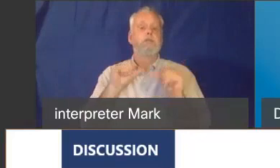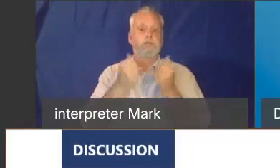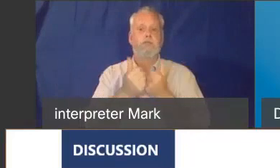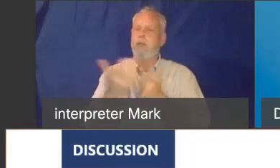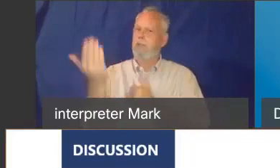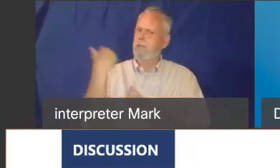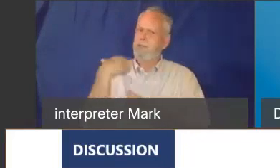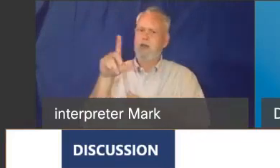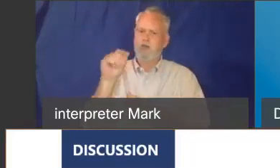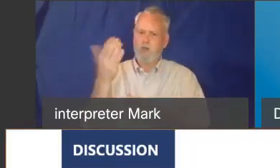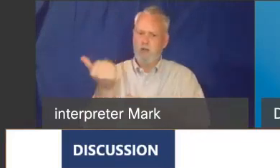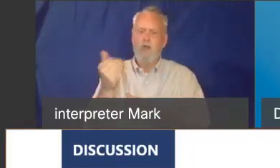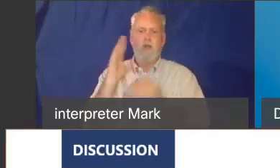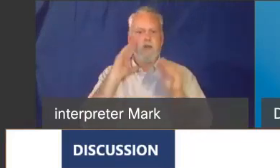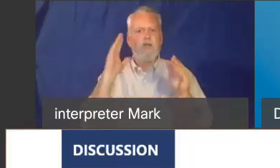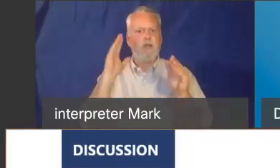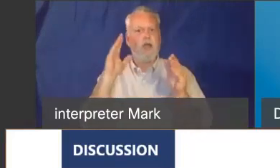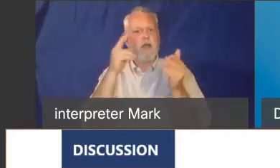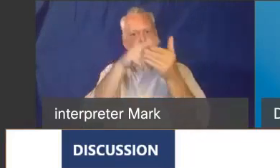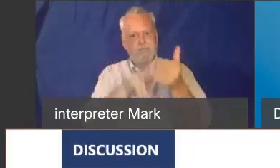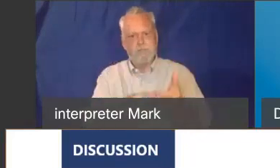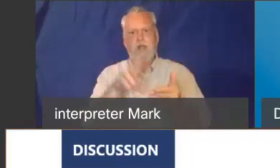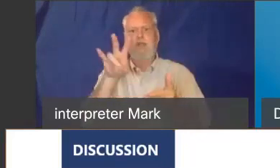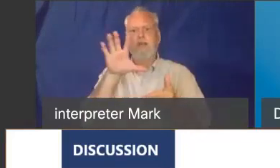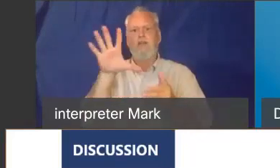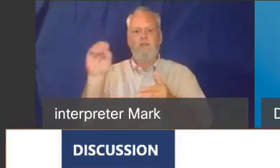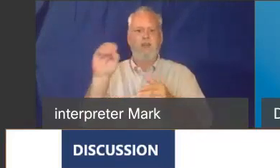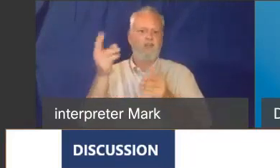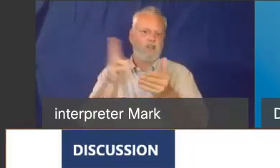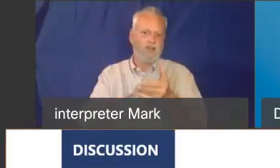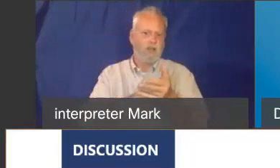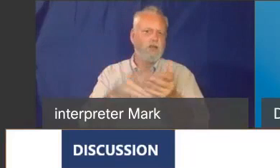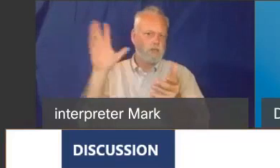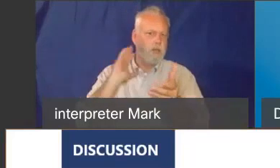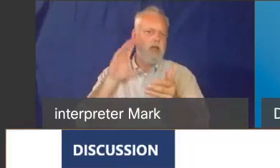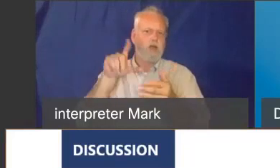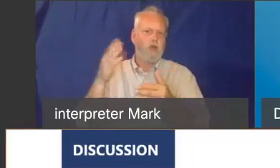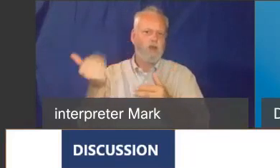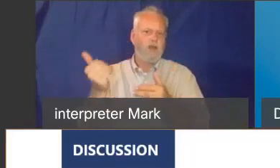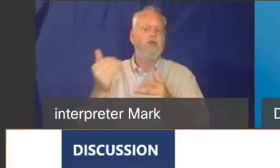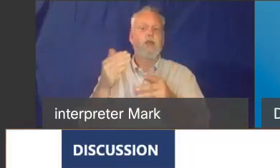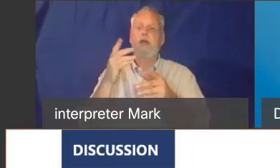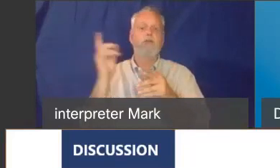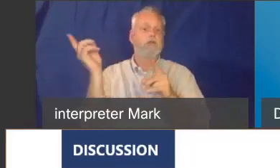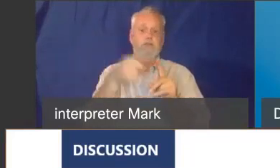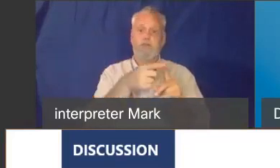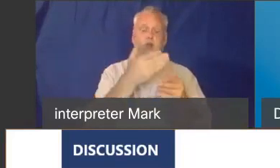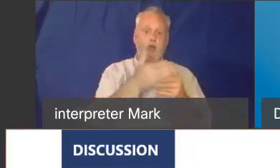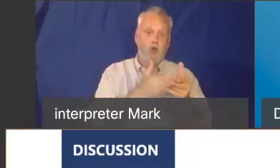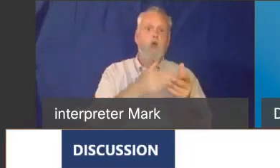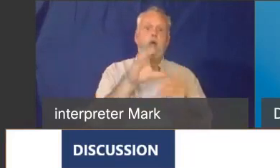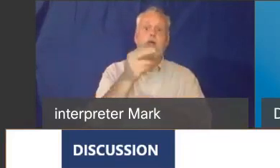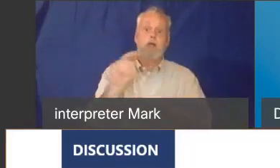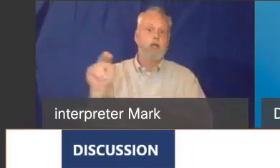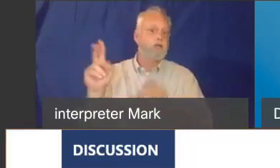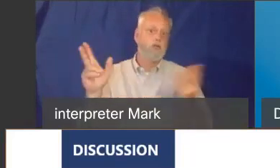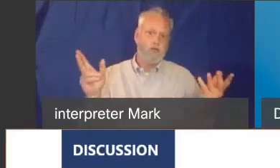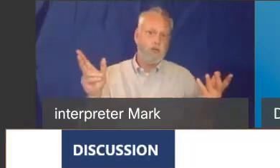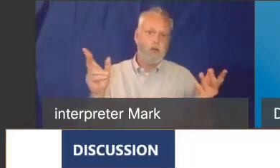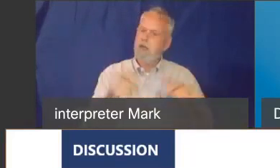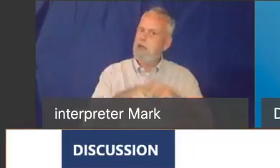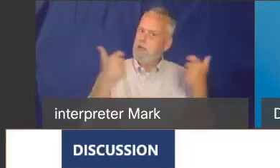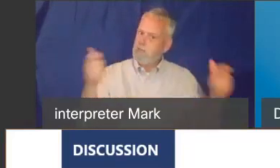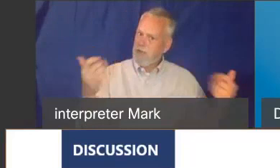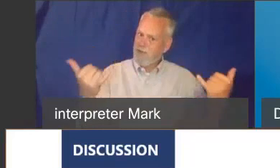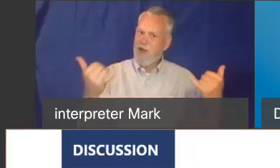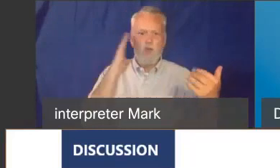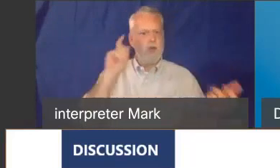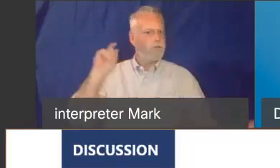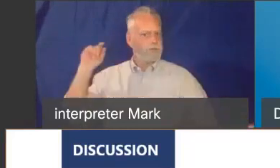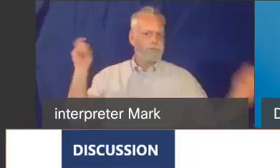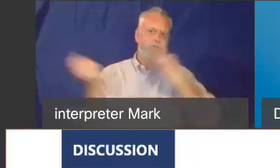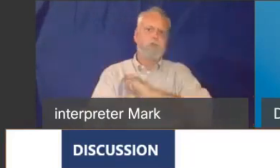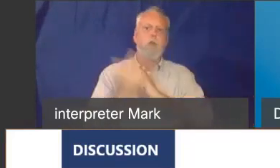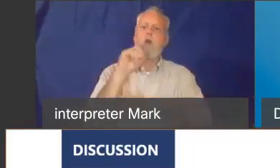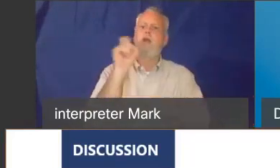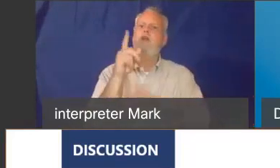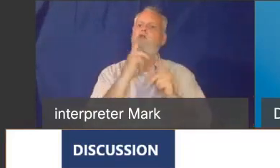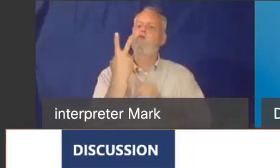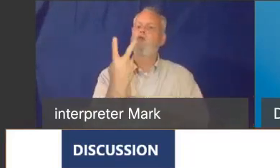Uh, focused on 15th got 750 signatures that was focused just on the piece down to Constitution. So this is obviously a much bigger piece of the pie and we'll be transformative. Wanted to ask 2 quick questions.